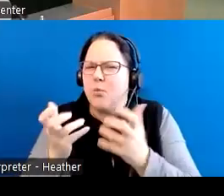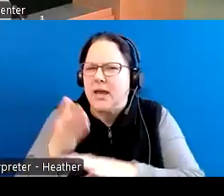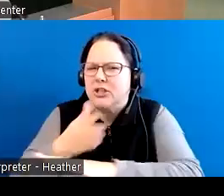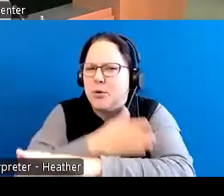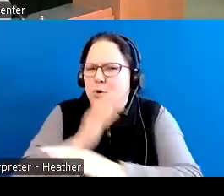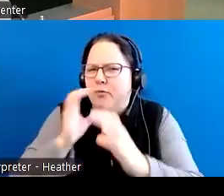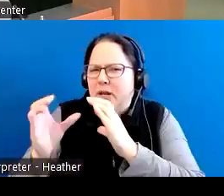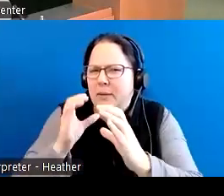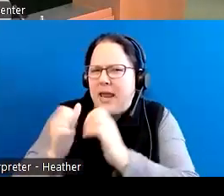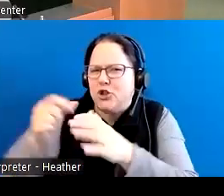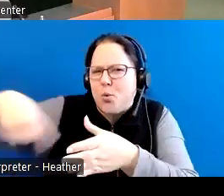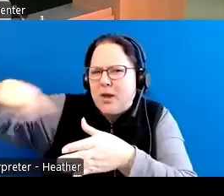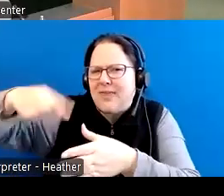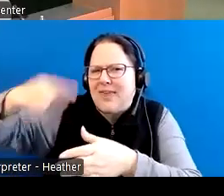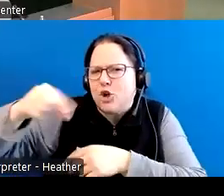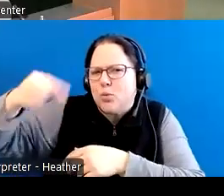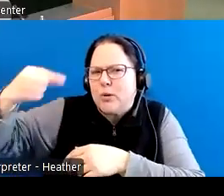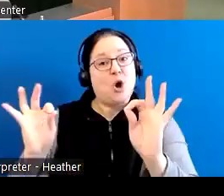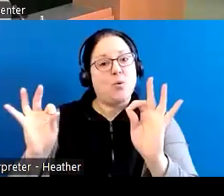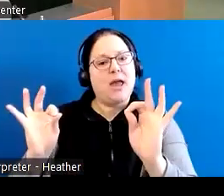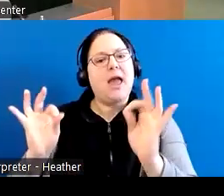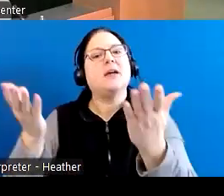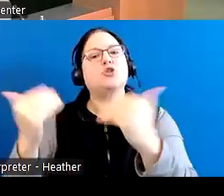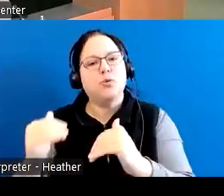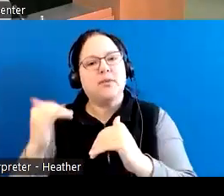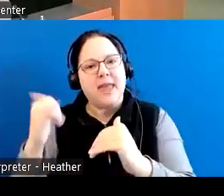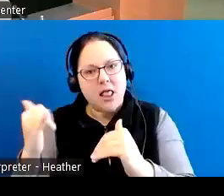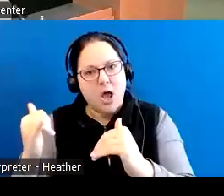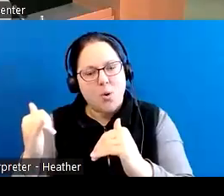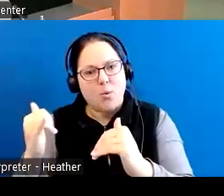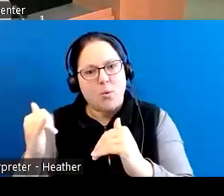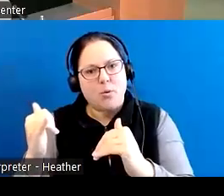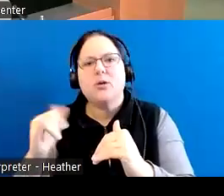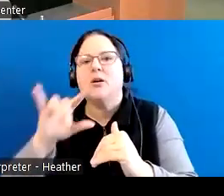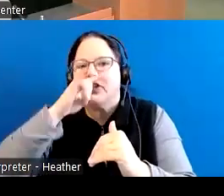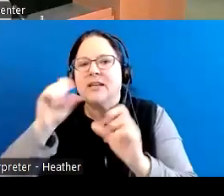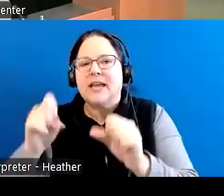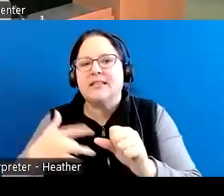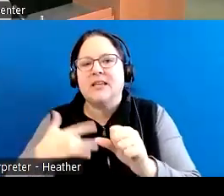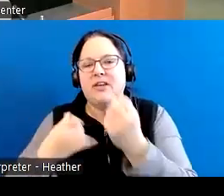when things are going okay into the yellow zone so that our kids can find support from their families